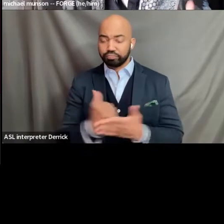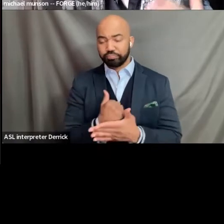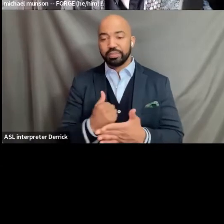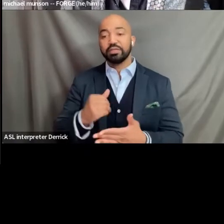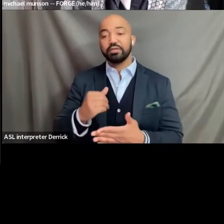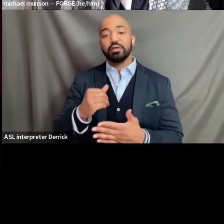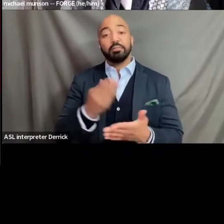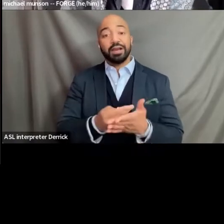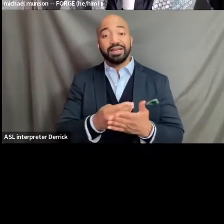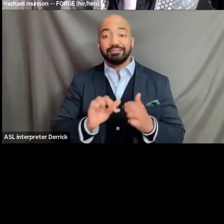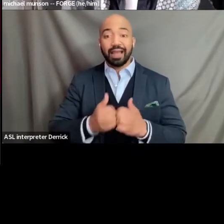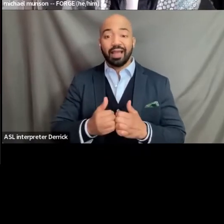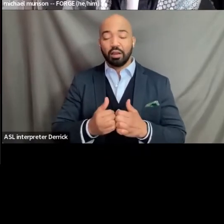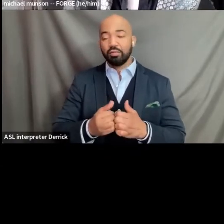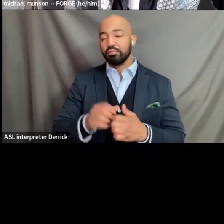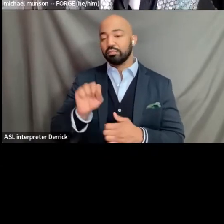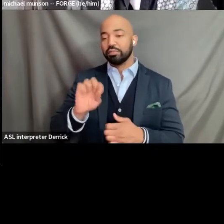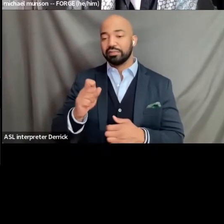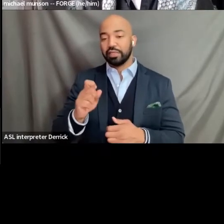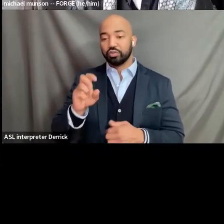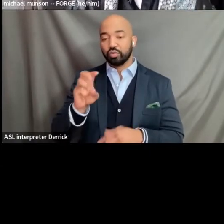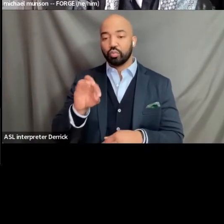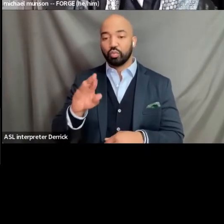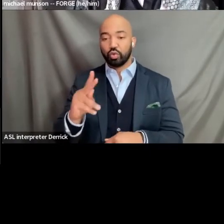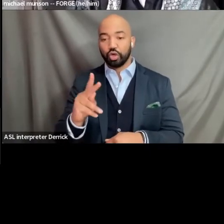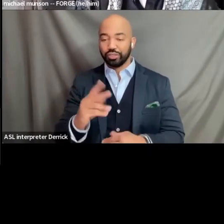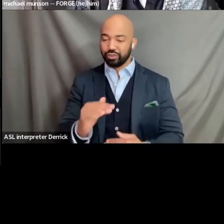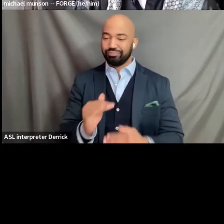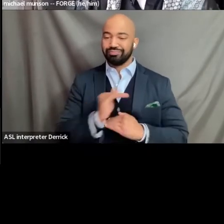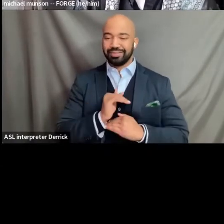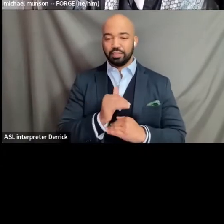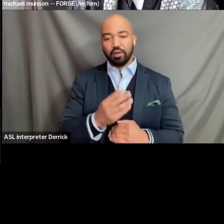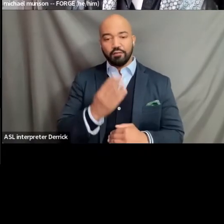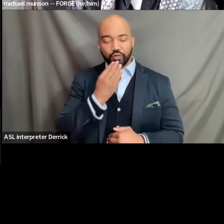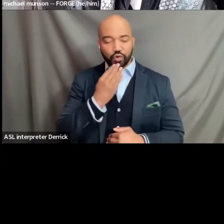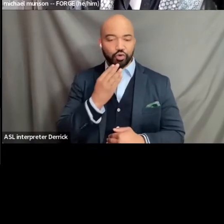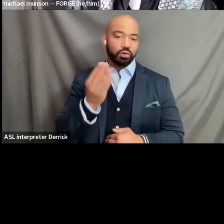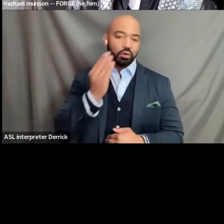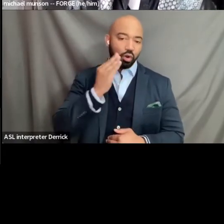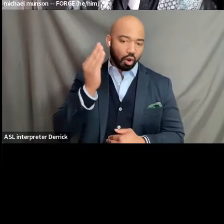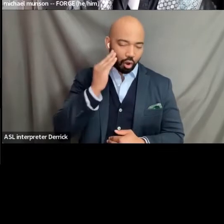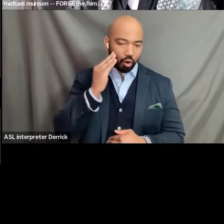and because of employment challenges. What we know about trans folks and HIV